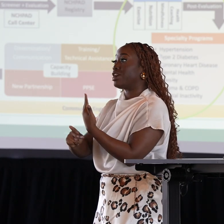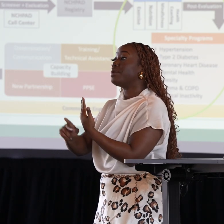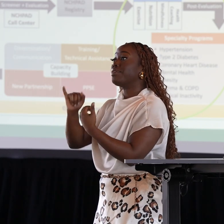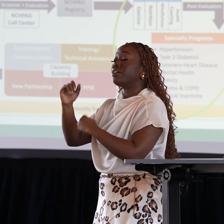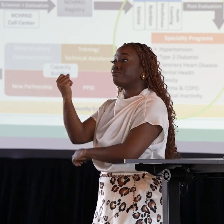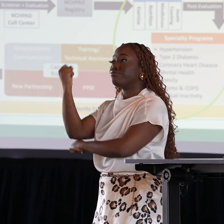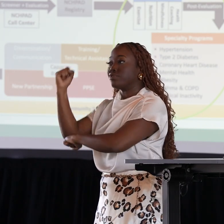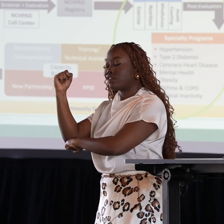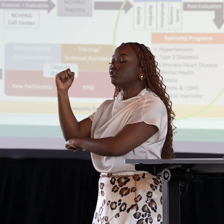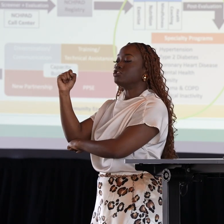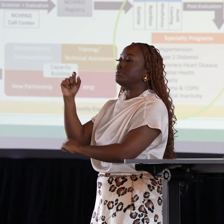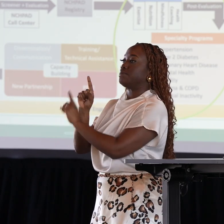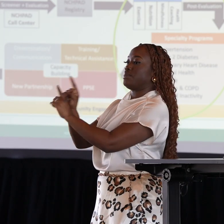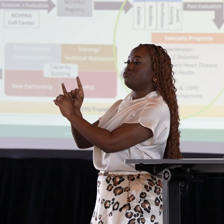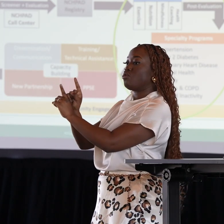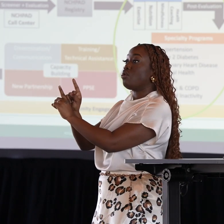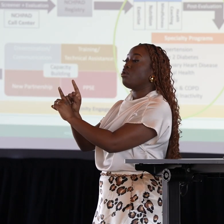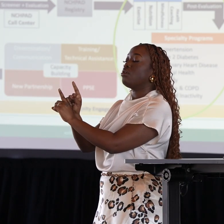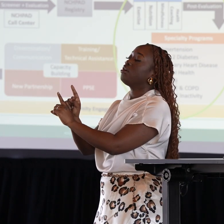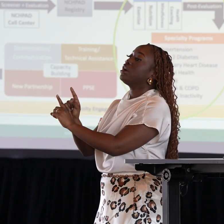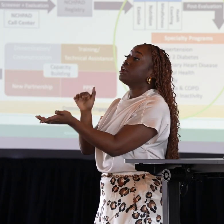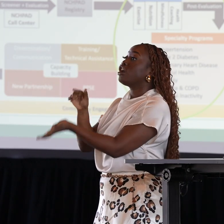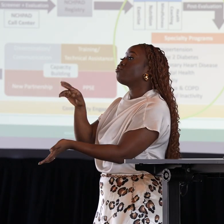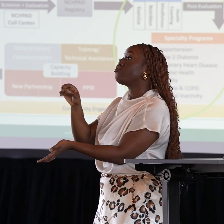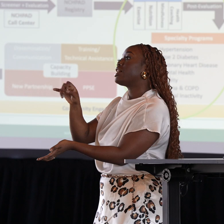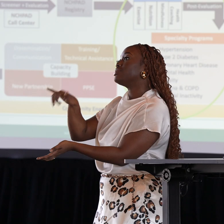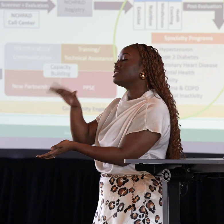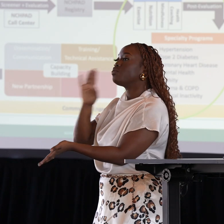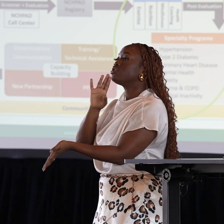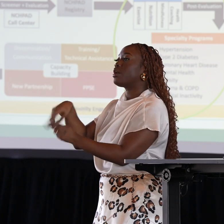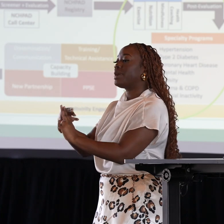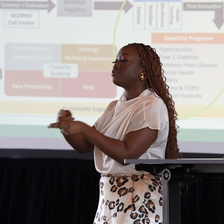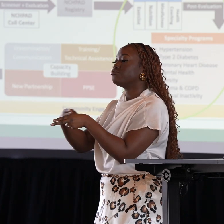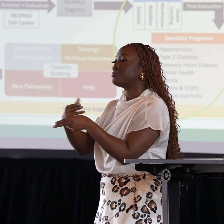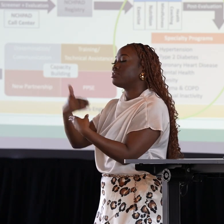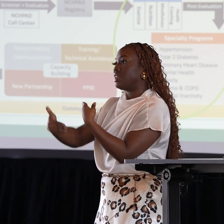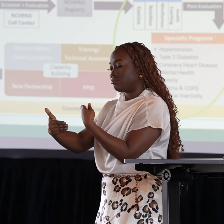but Dr Robin LANs will be talking about another one of those programs, next the growth program, but there's this whole